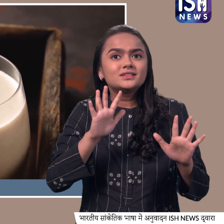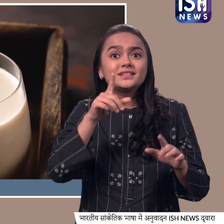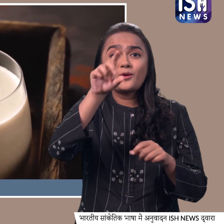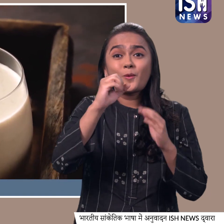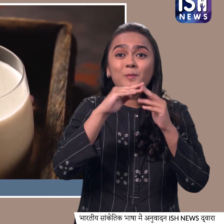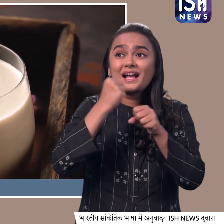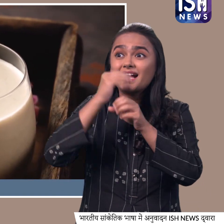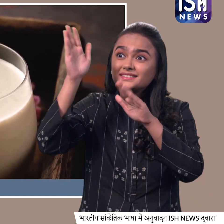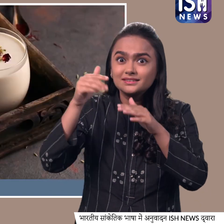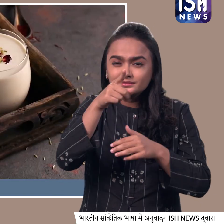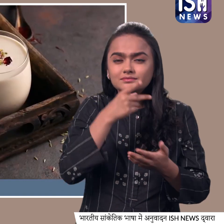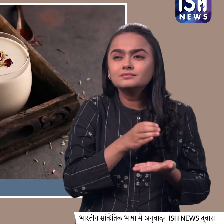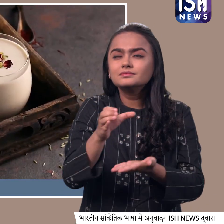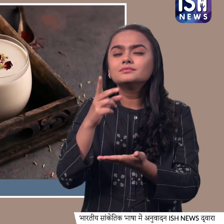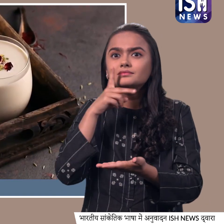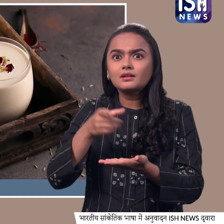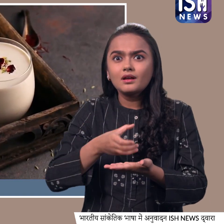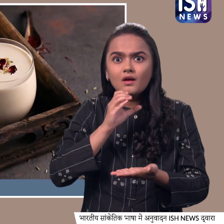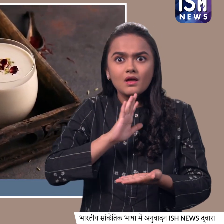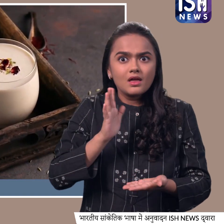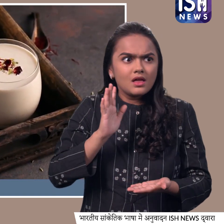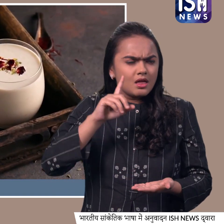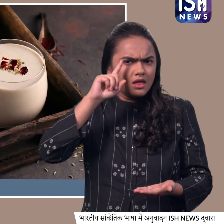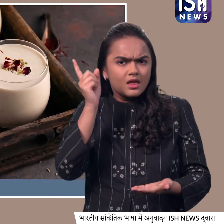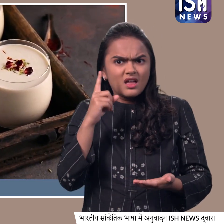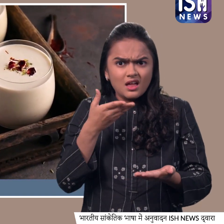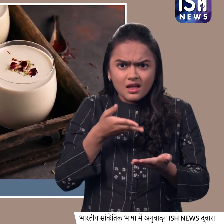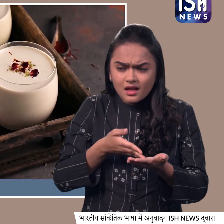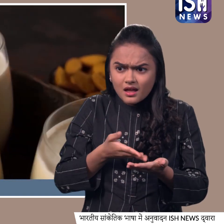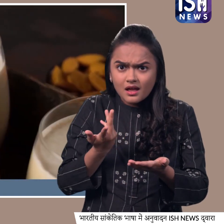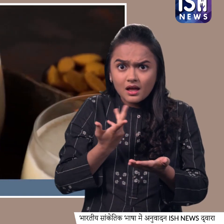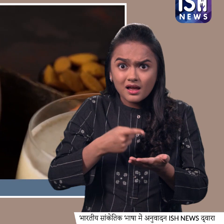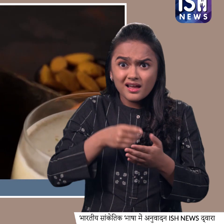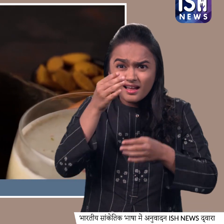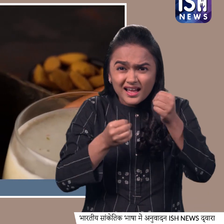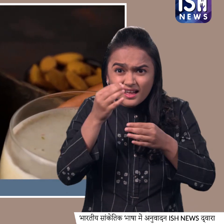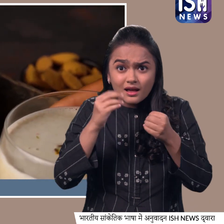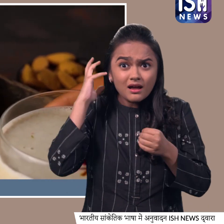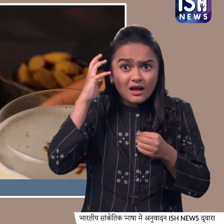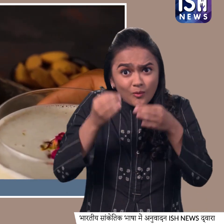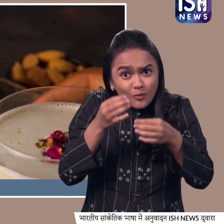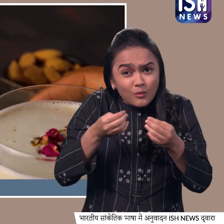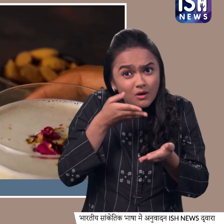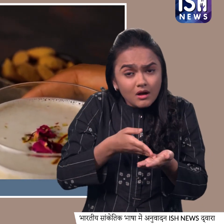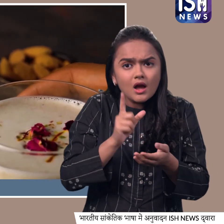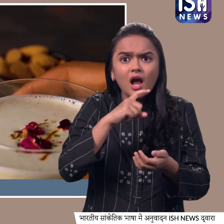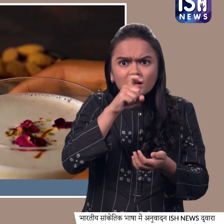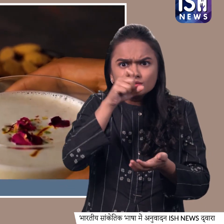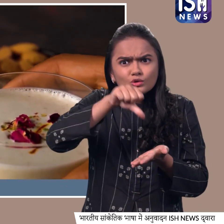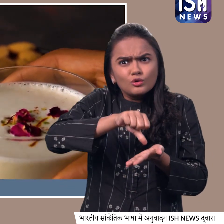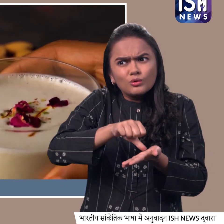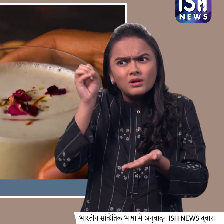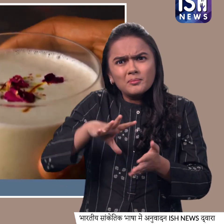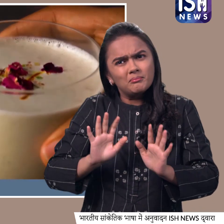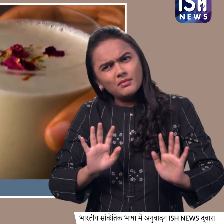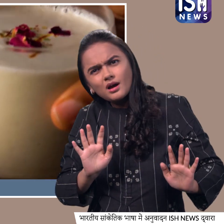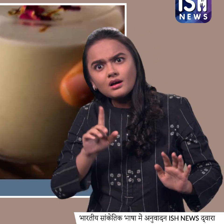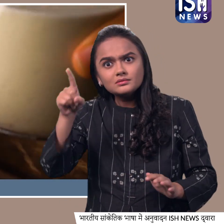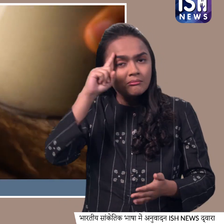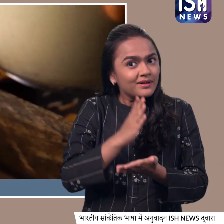Serve it to your guests and they will be surprised to know that we have made this with coconut milk and has been sweetened with dates and jaggery.